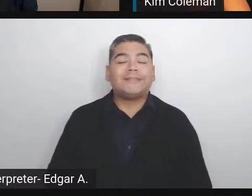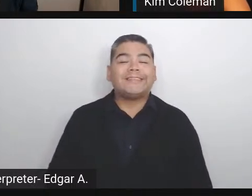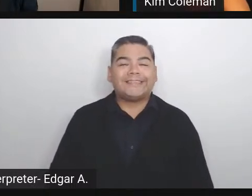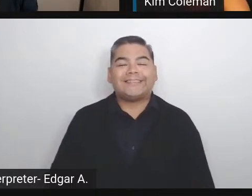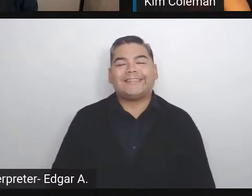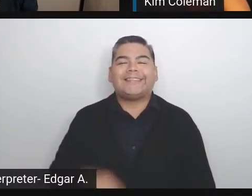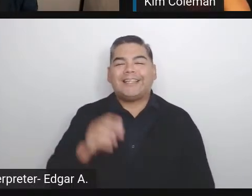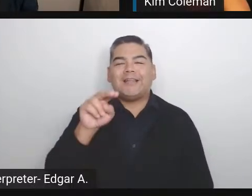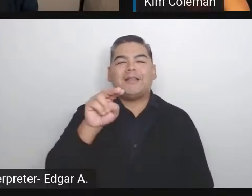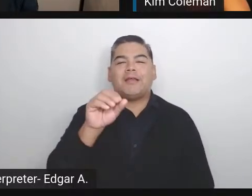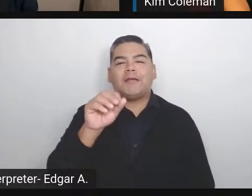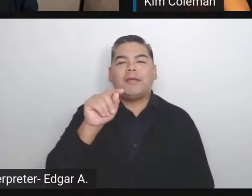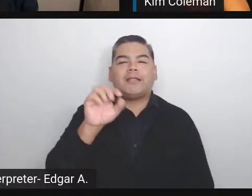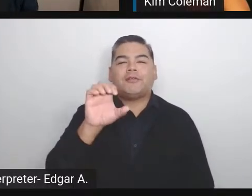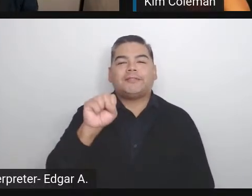Keep back at my notes.